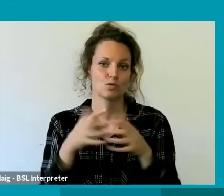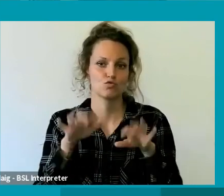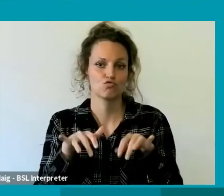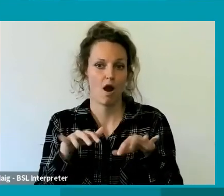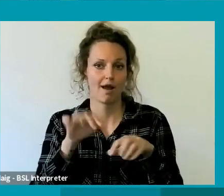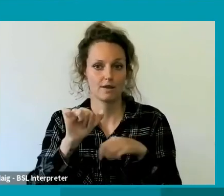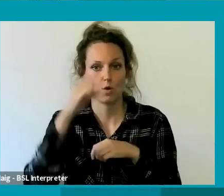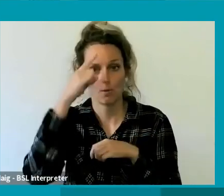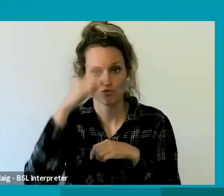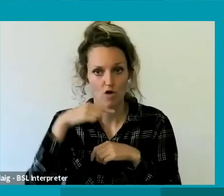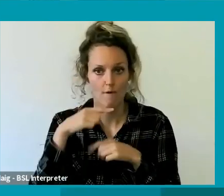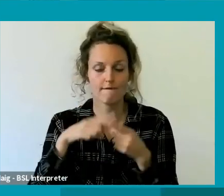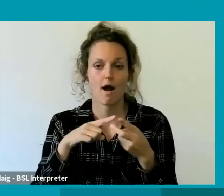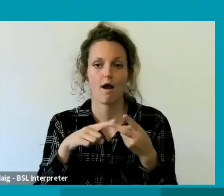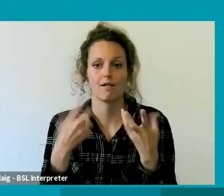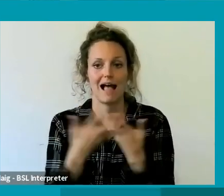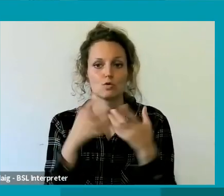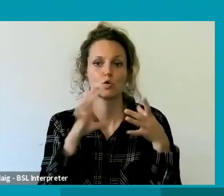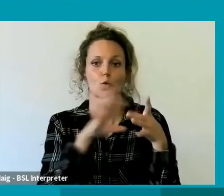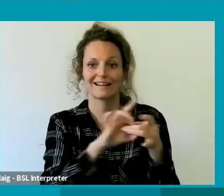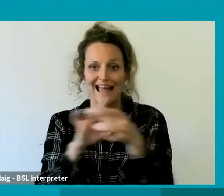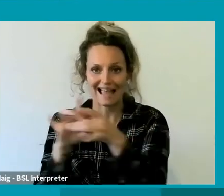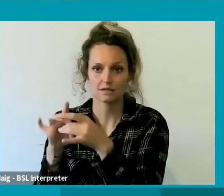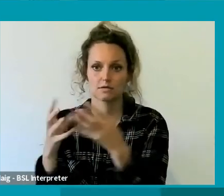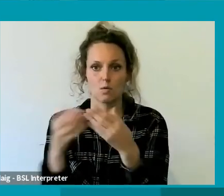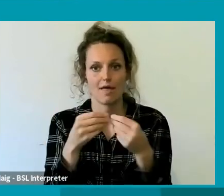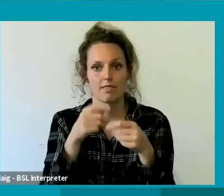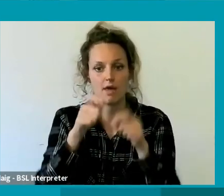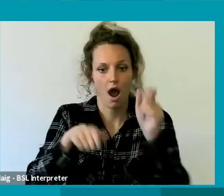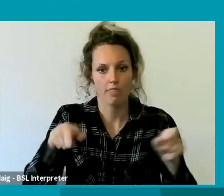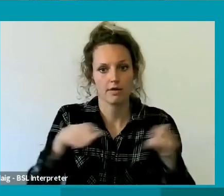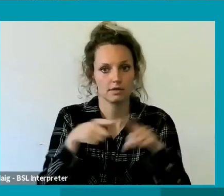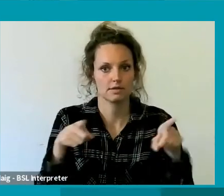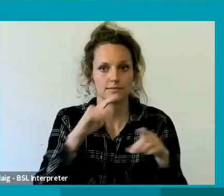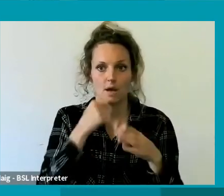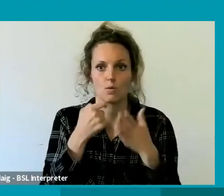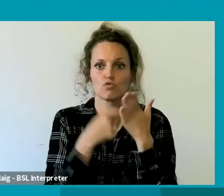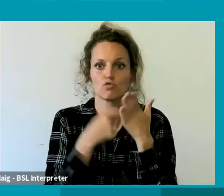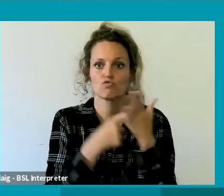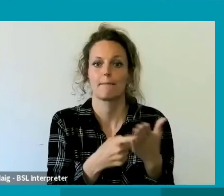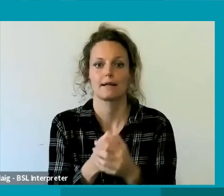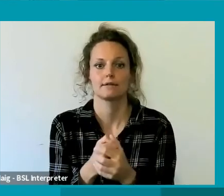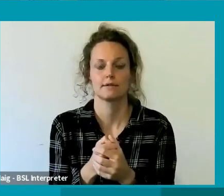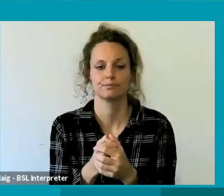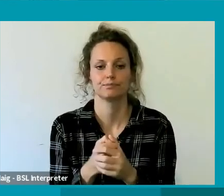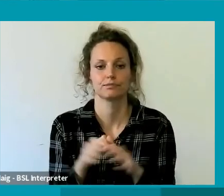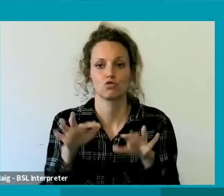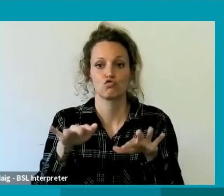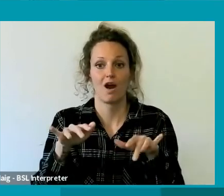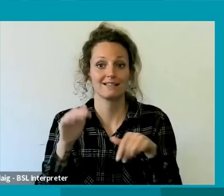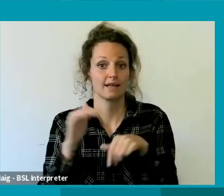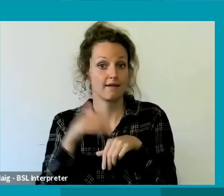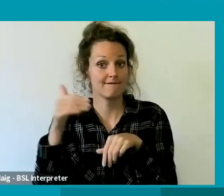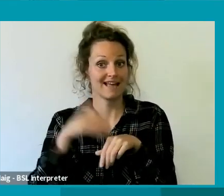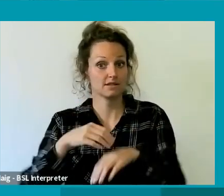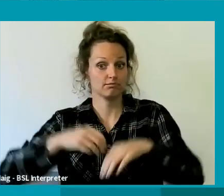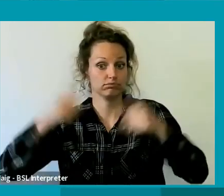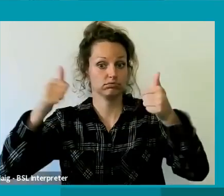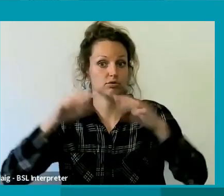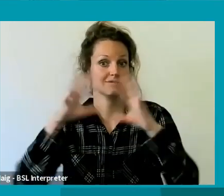how to connect with others, highly rec- recommend this, writing an effective summary is also